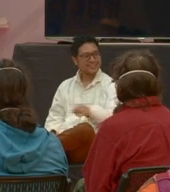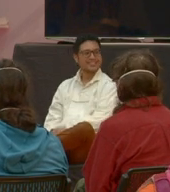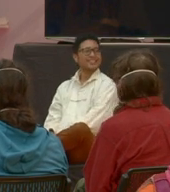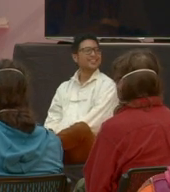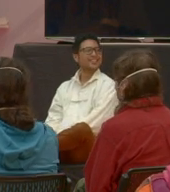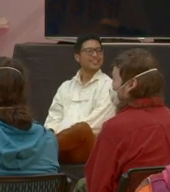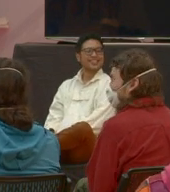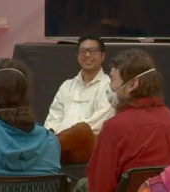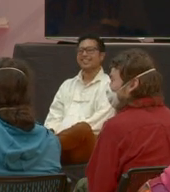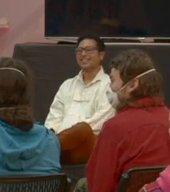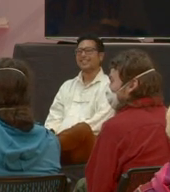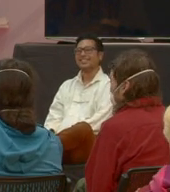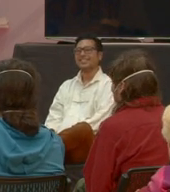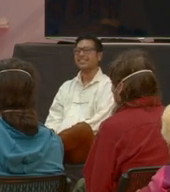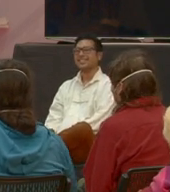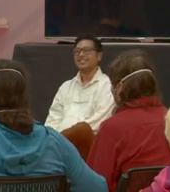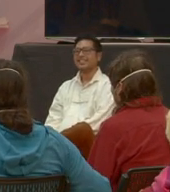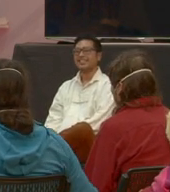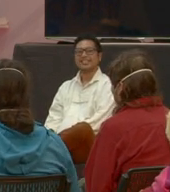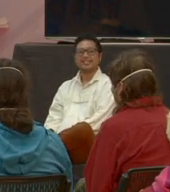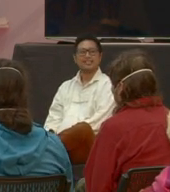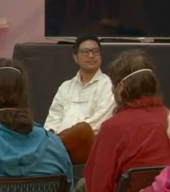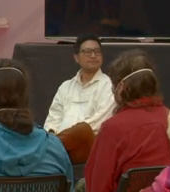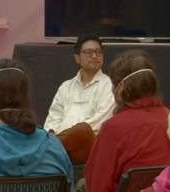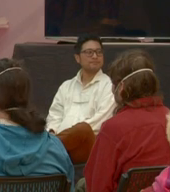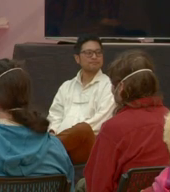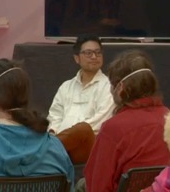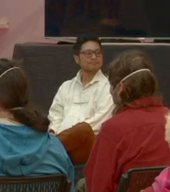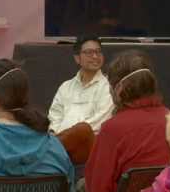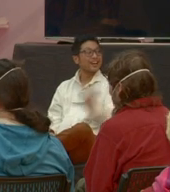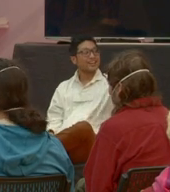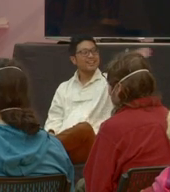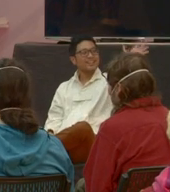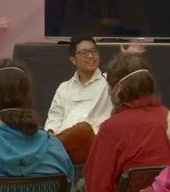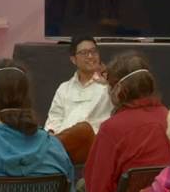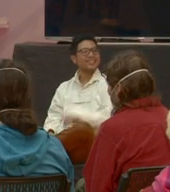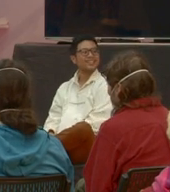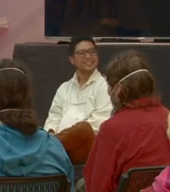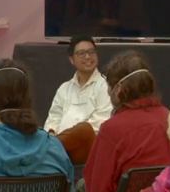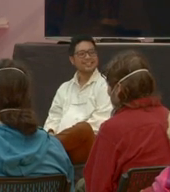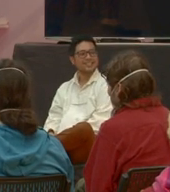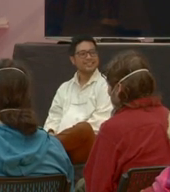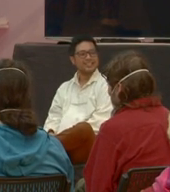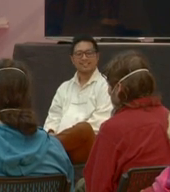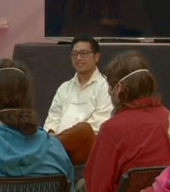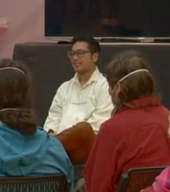for a more intimate conversation. We're gonna be a small group today. Alright, you don't have to if you don't want